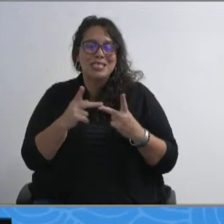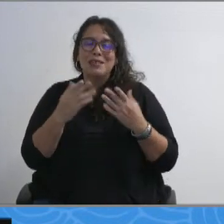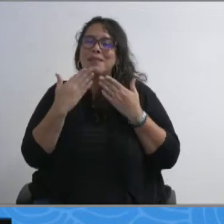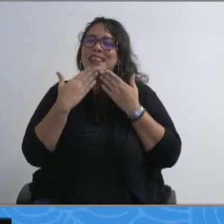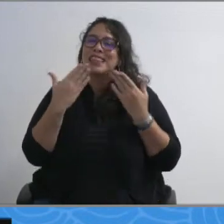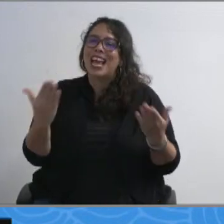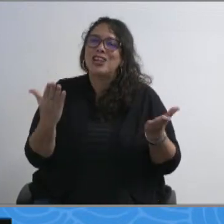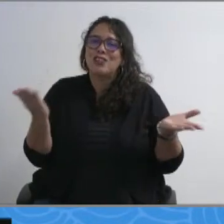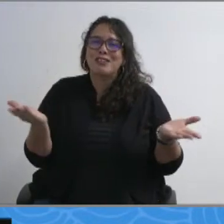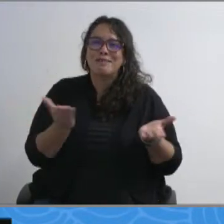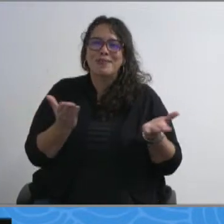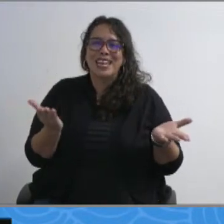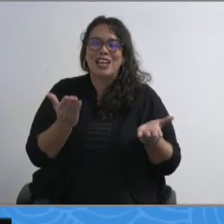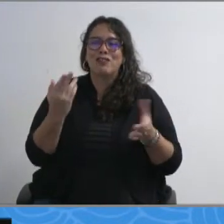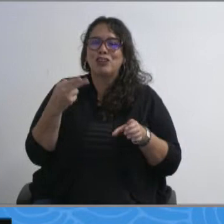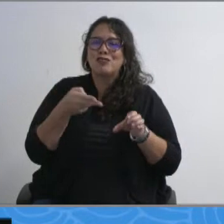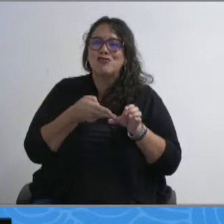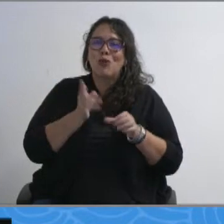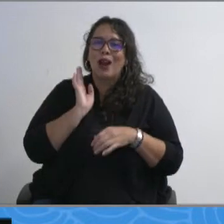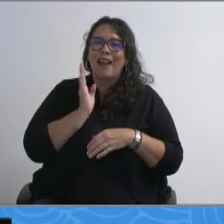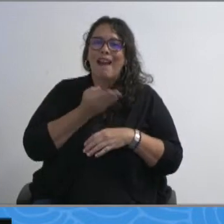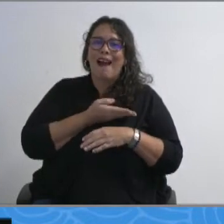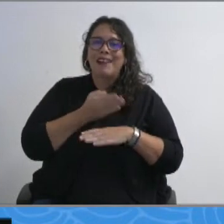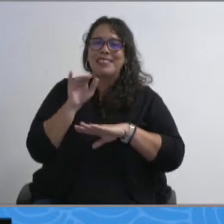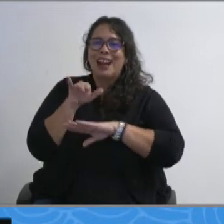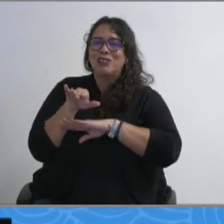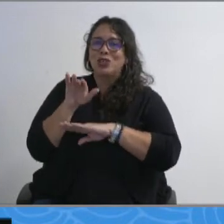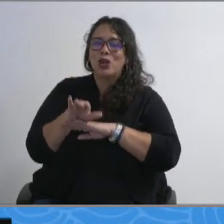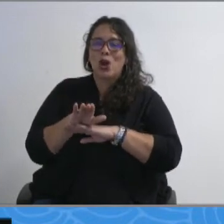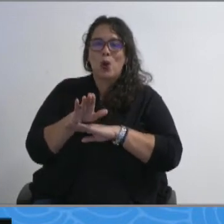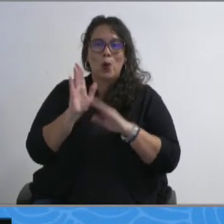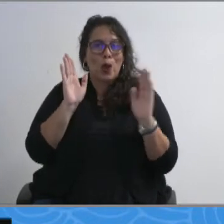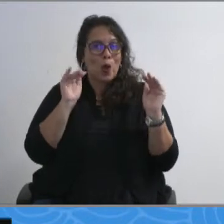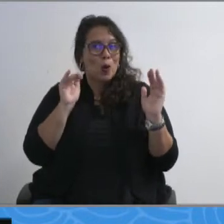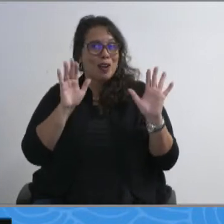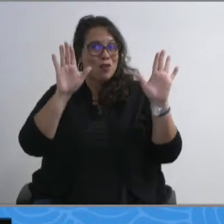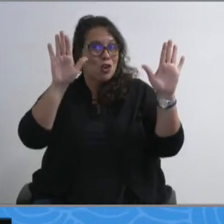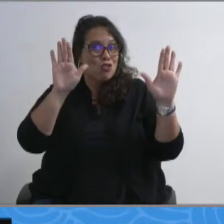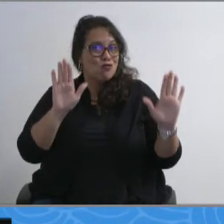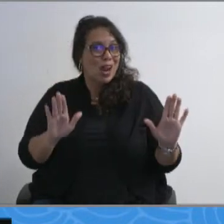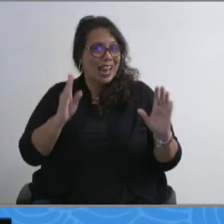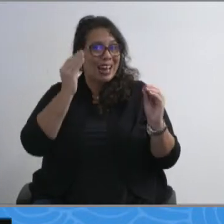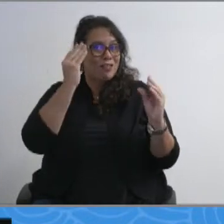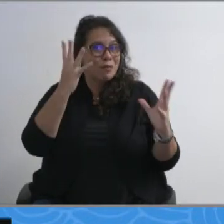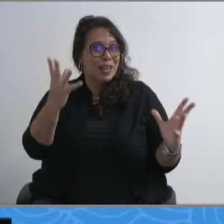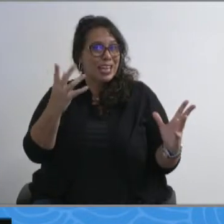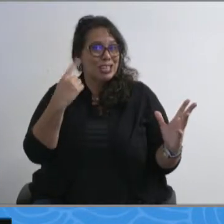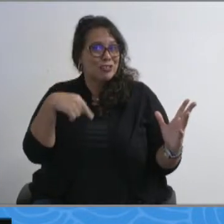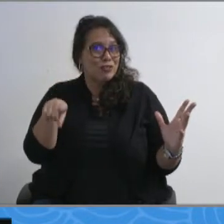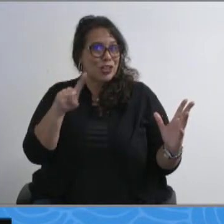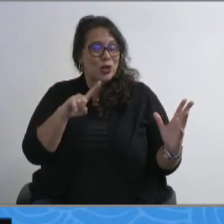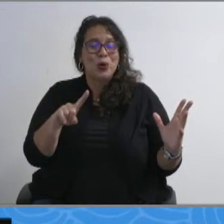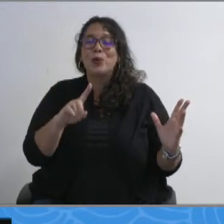We hope to have great information for you. And so, without further ado, I wanna go ahead and call our meeting